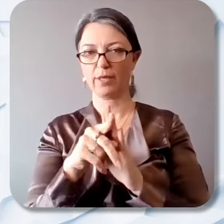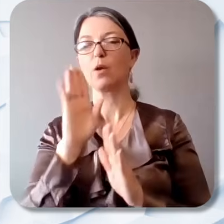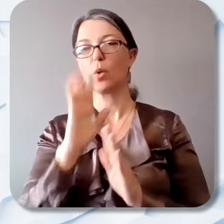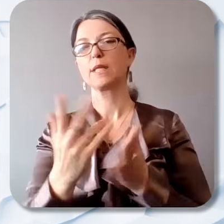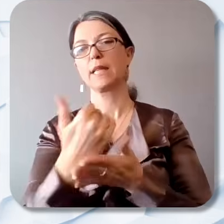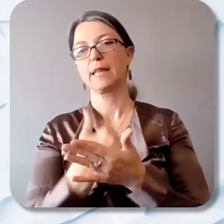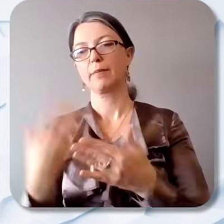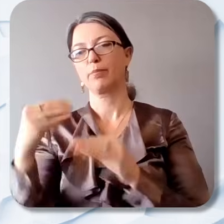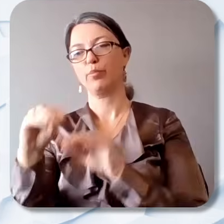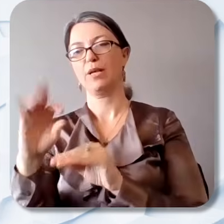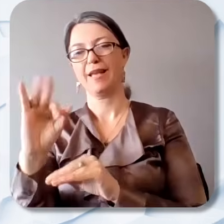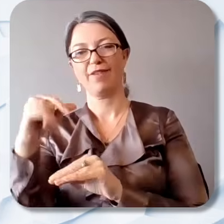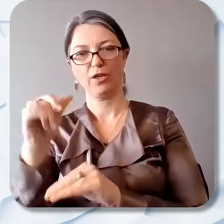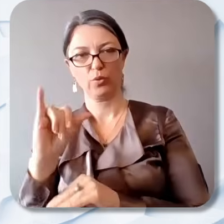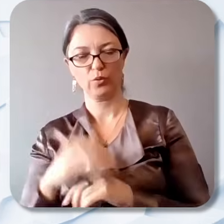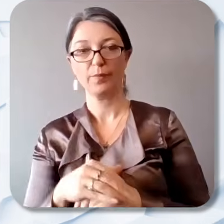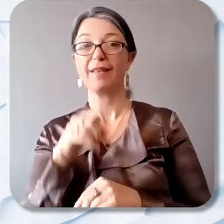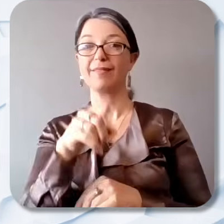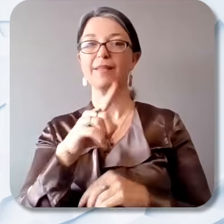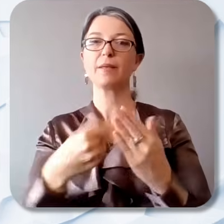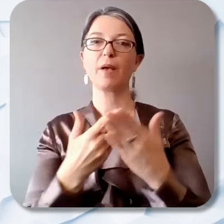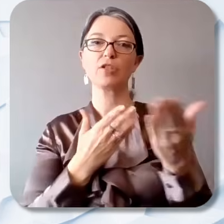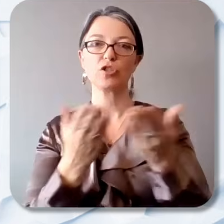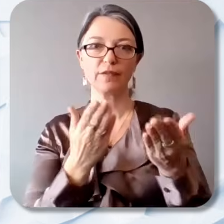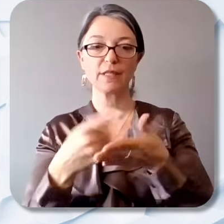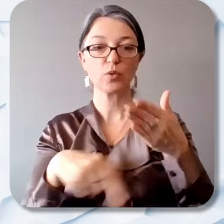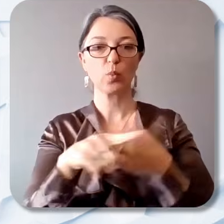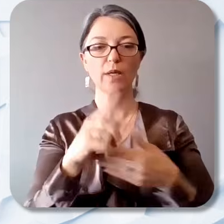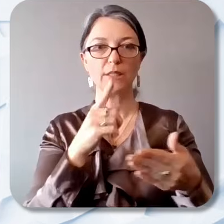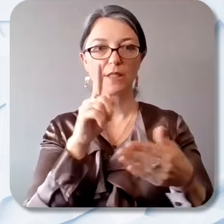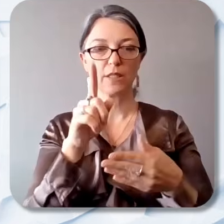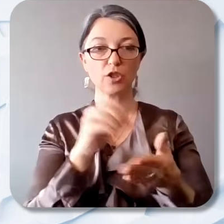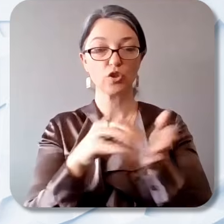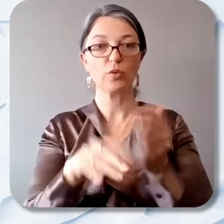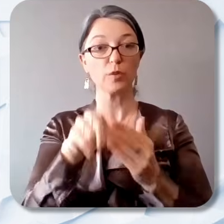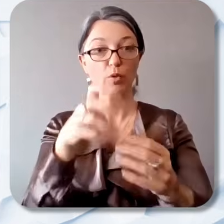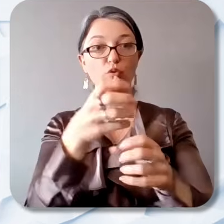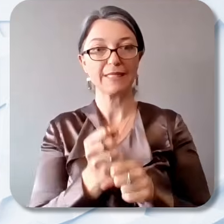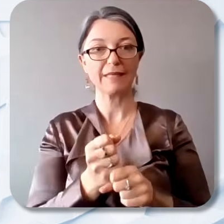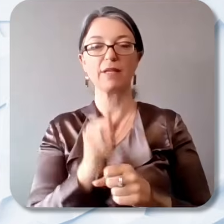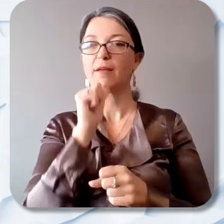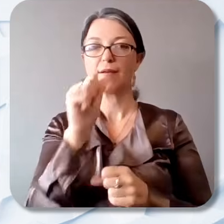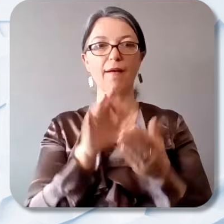But this is about the services that are supposed to be received versus the services that were received.